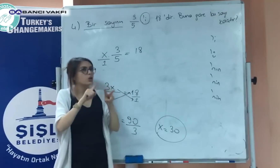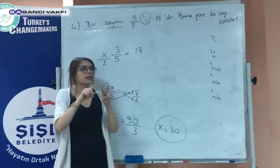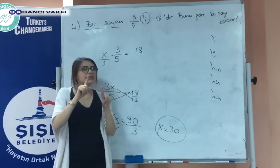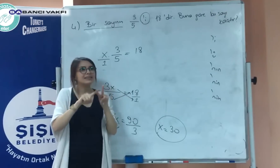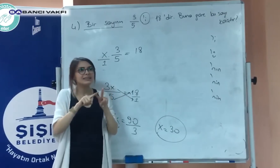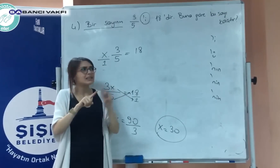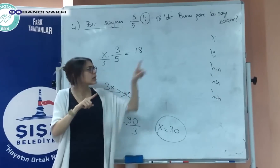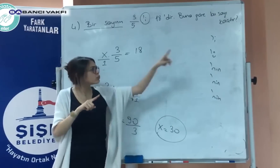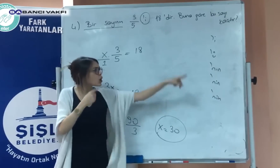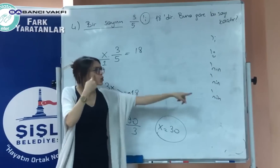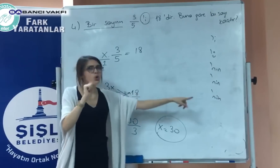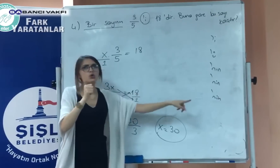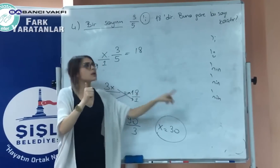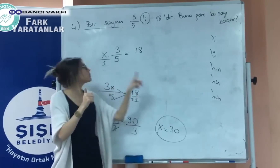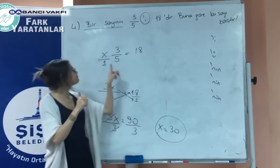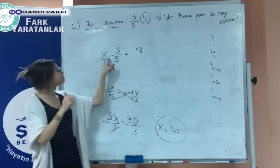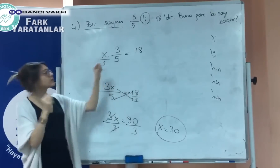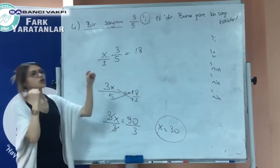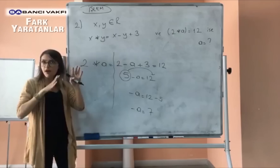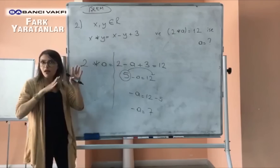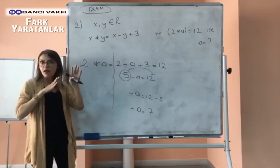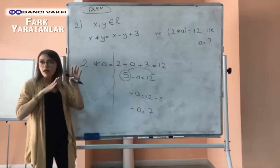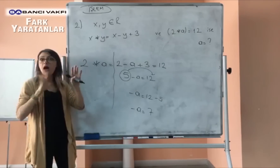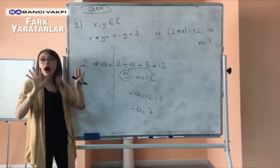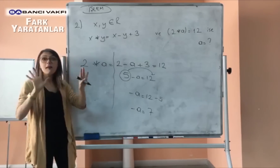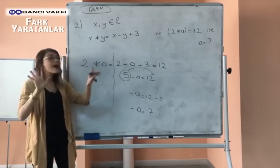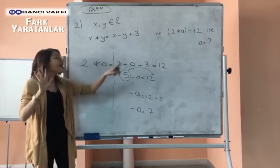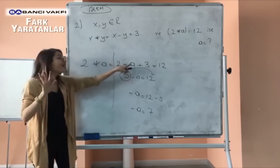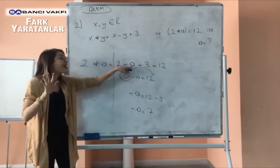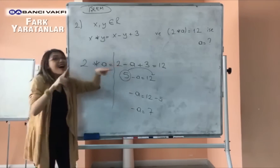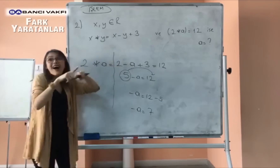After that I wondered if I could do it or not.